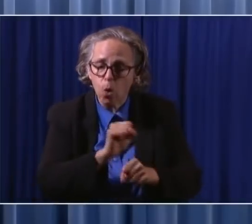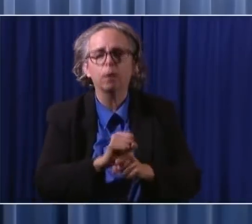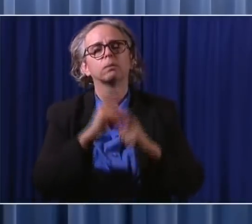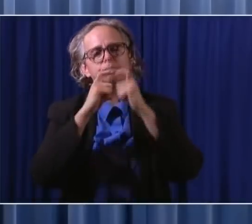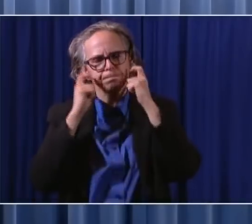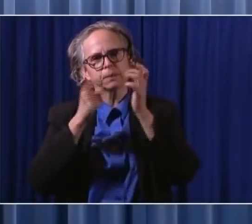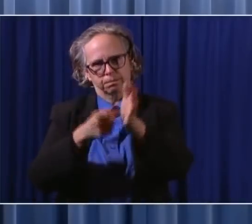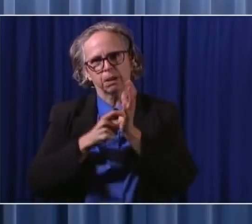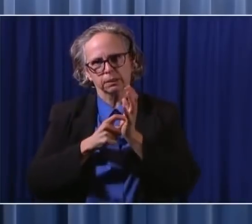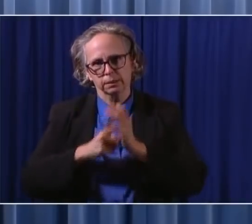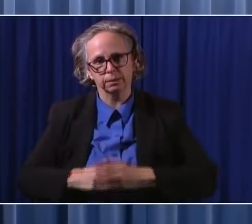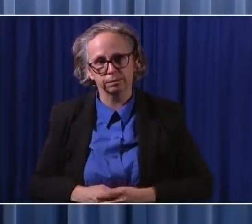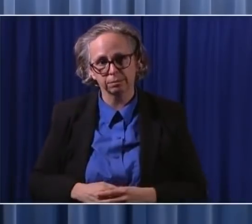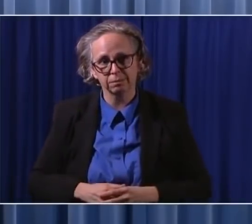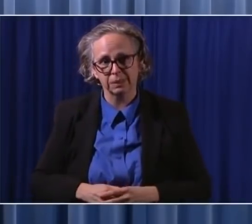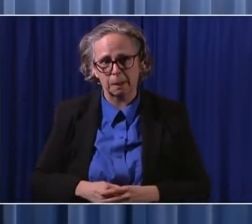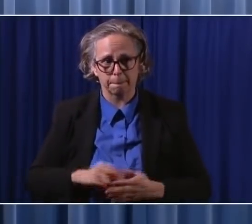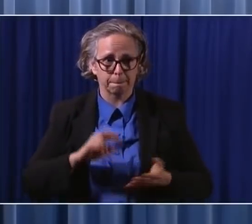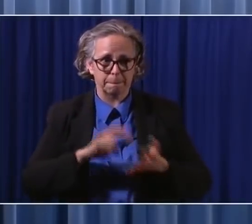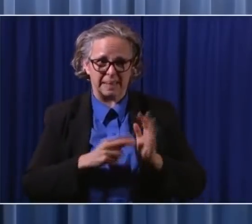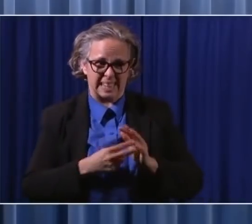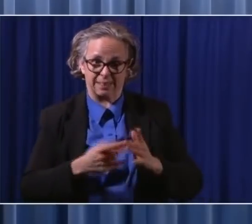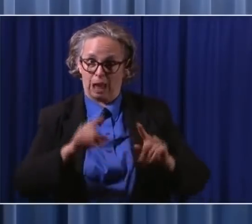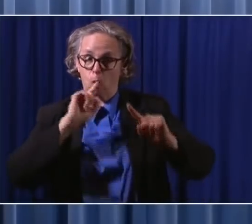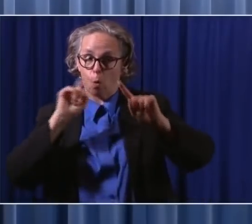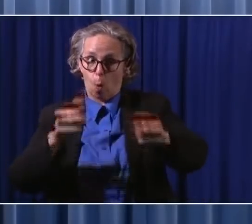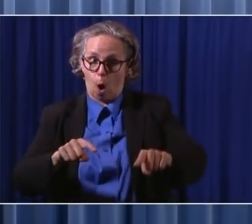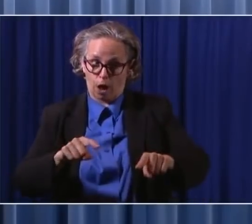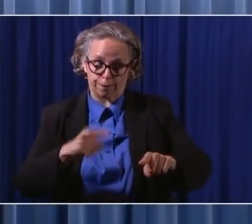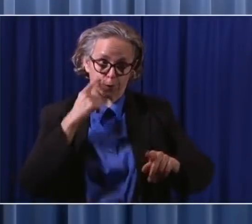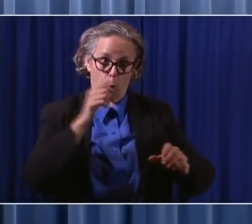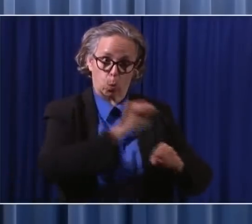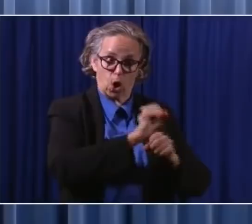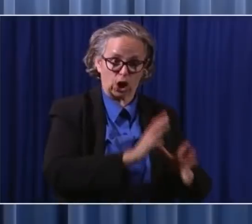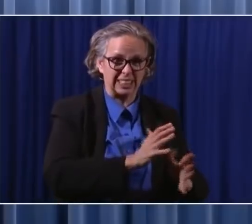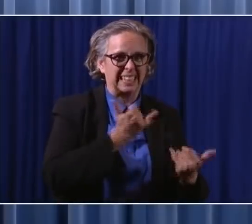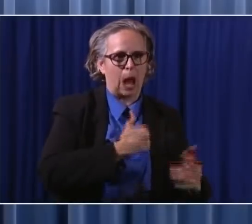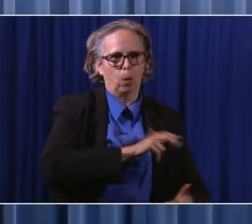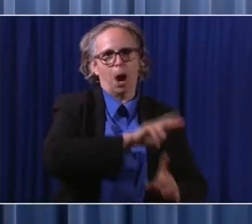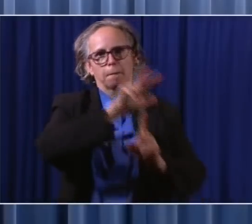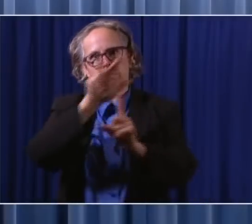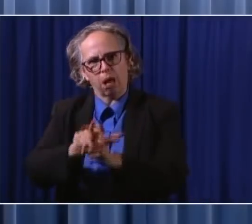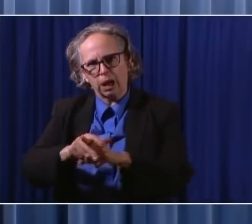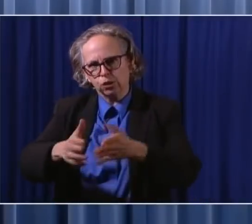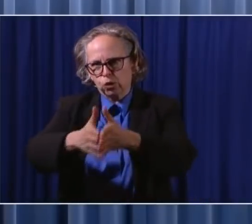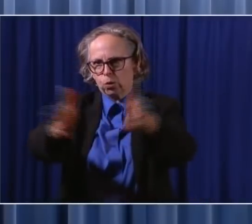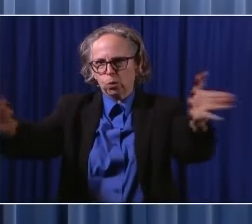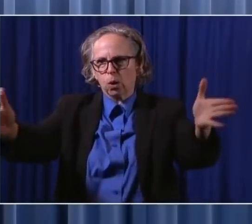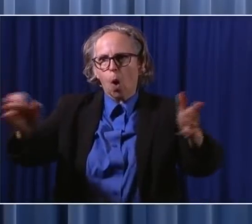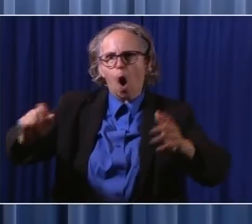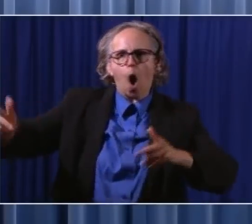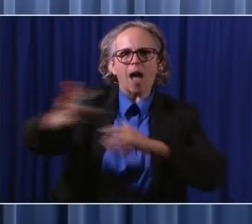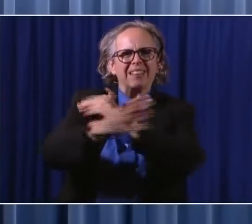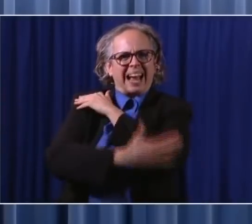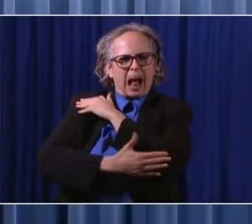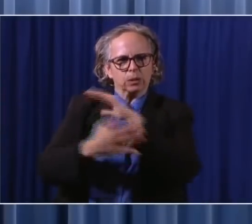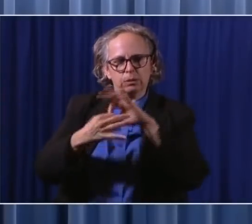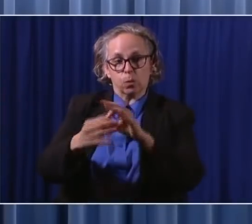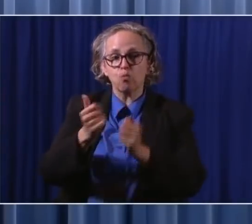PERSONAL WORK SPACE OR SIMILAR MEASURES. WE WILL FOLLOW THE EXCEPTIONS THAT HAVE BEEN IN EXISTENCE FOR SOME TIME IN REGARD TO THE